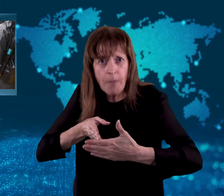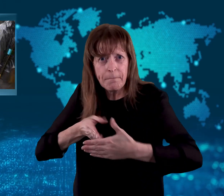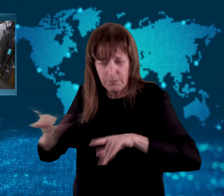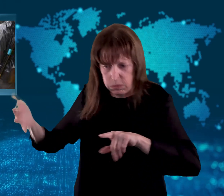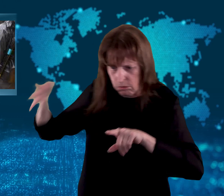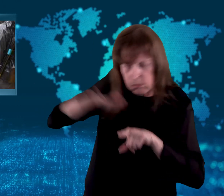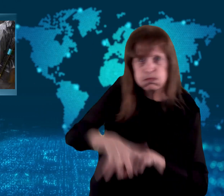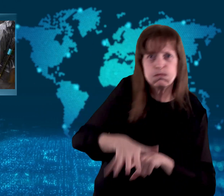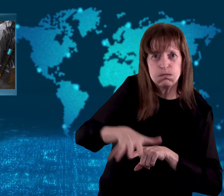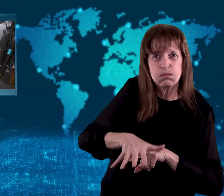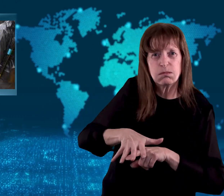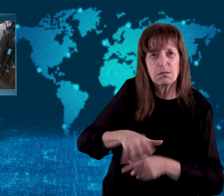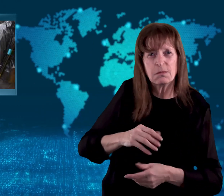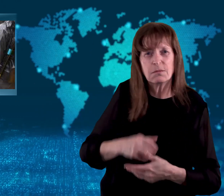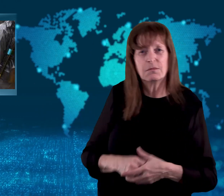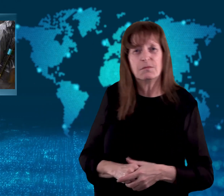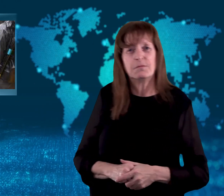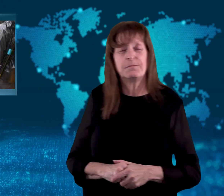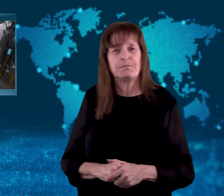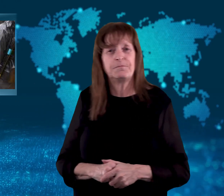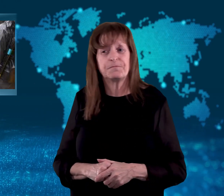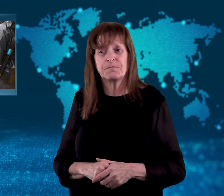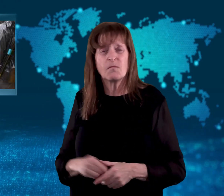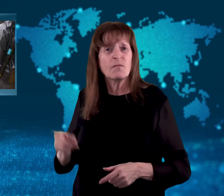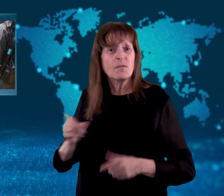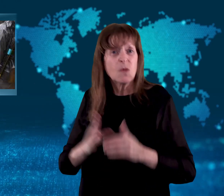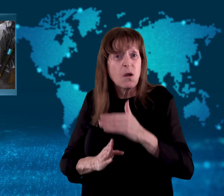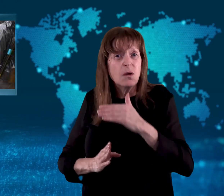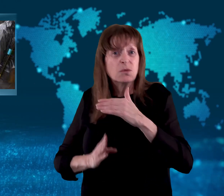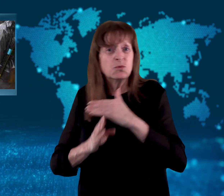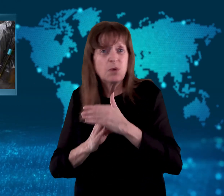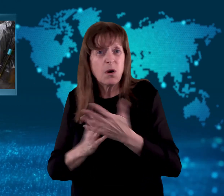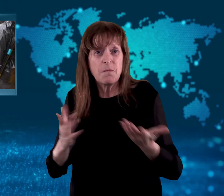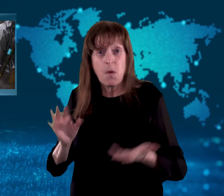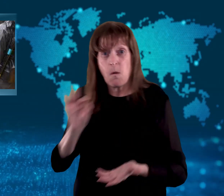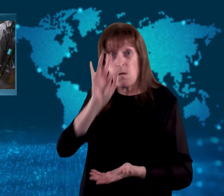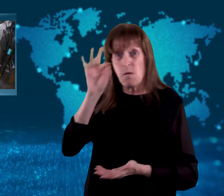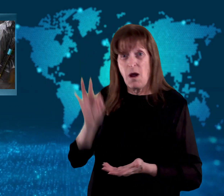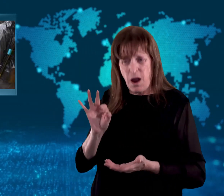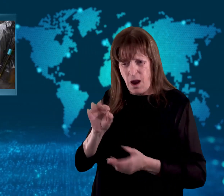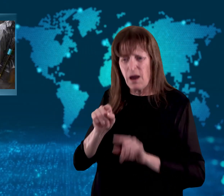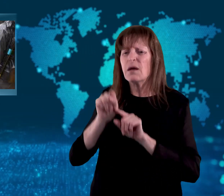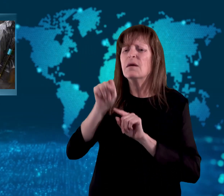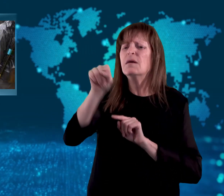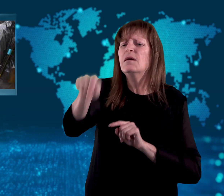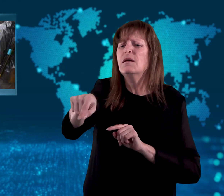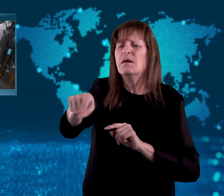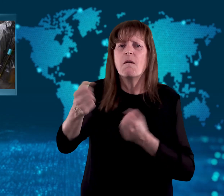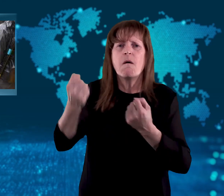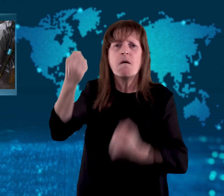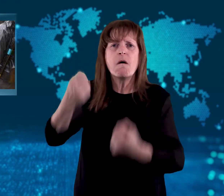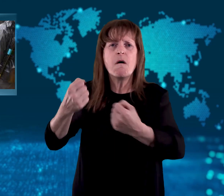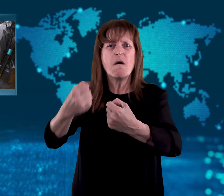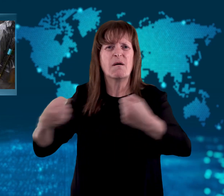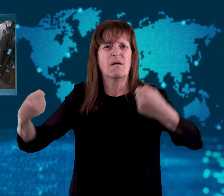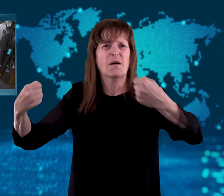They were stopped because of a car accident that occurred on